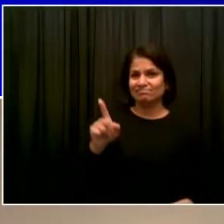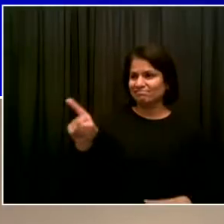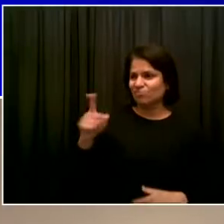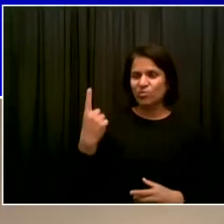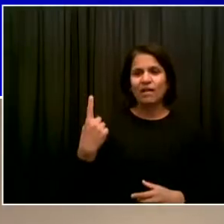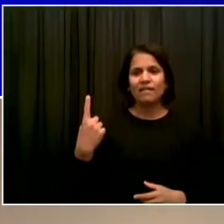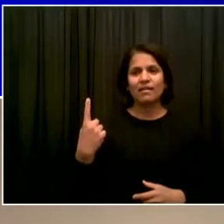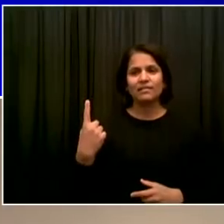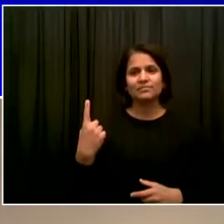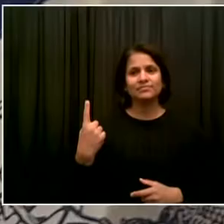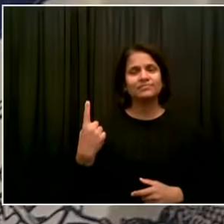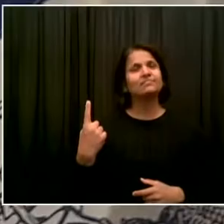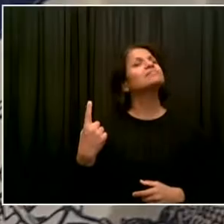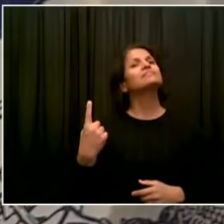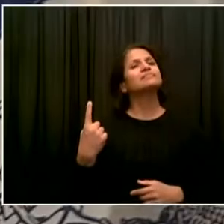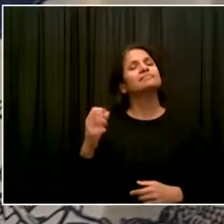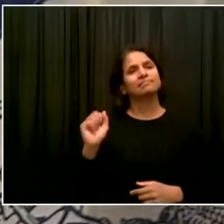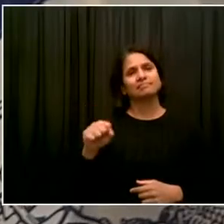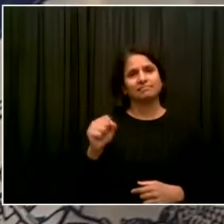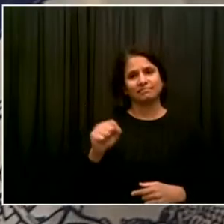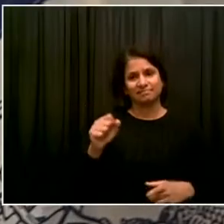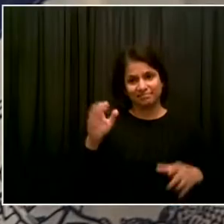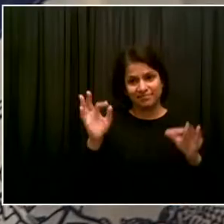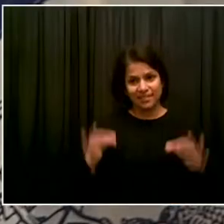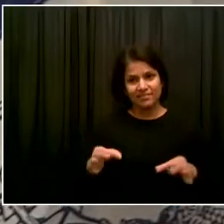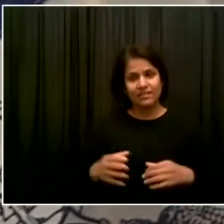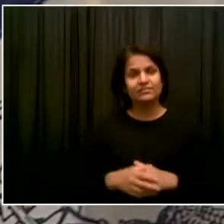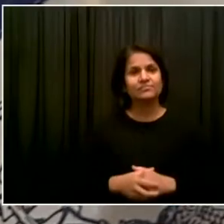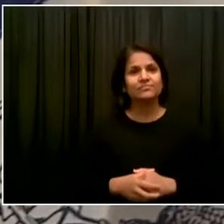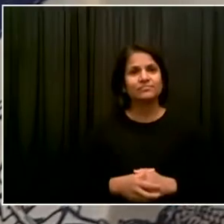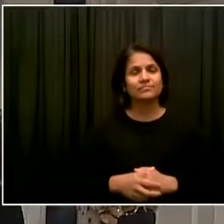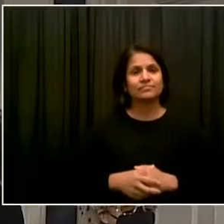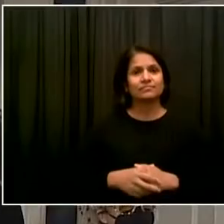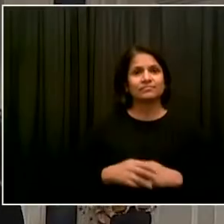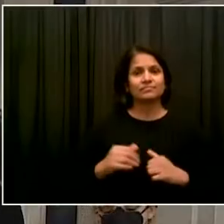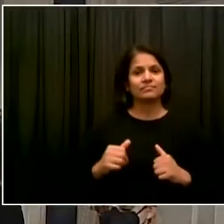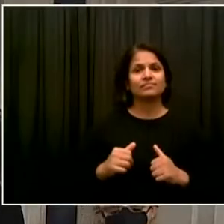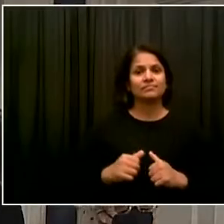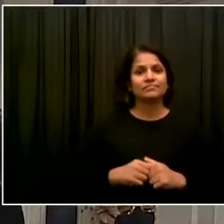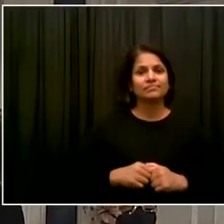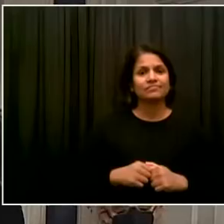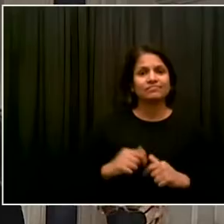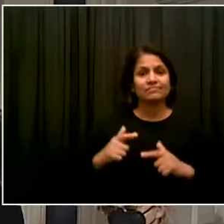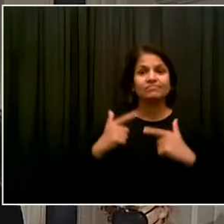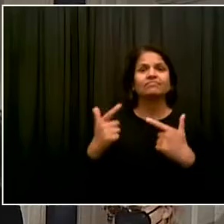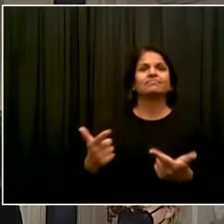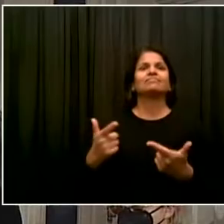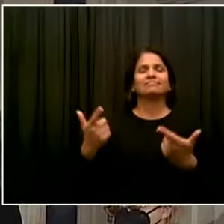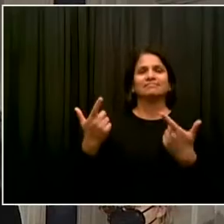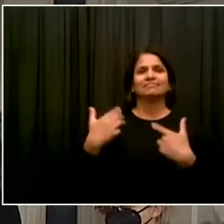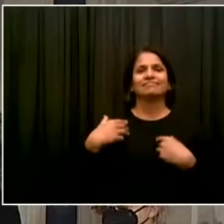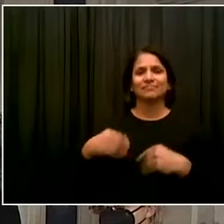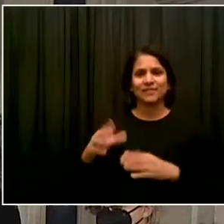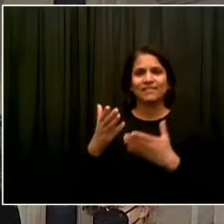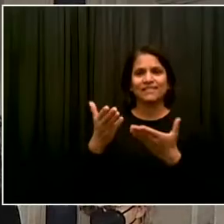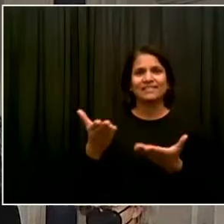, THERE ARE SOME ANGELS IN THE WORLD TO HELP US ALL TO KEEP GOING AND BE OUR BEST SELVES AND FOR US AS A FAMILY, GLORIA STEINEM HAS BEEN ONE OF THOSE